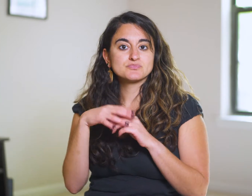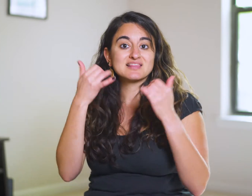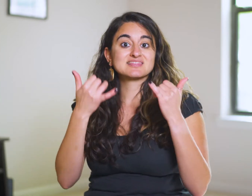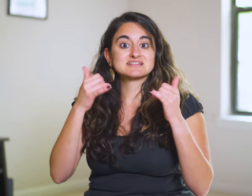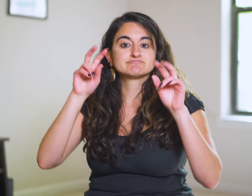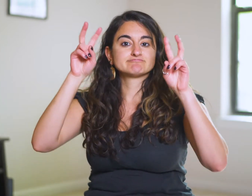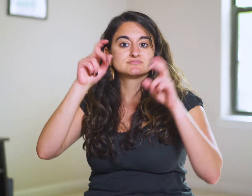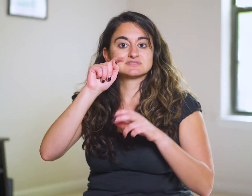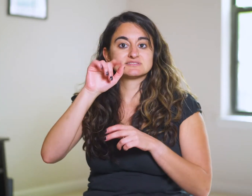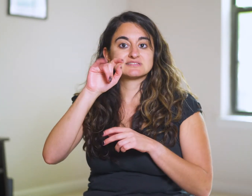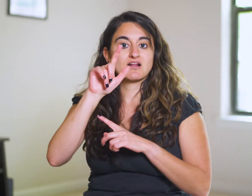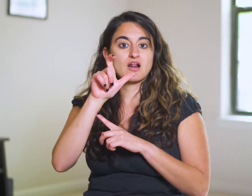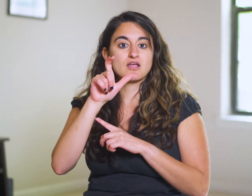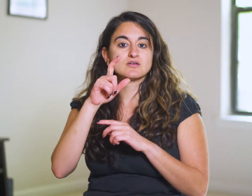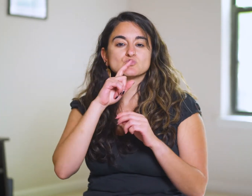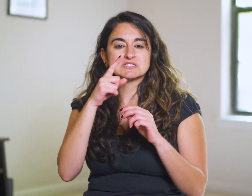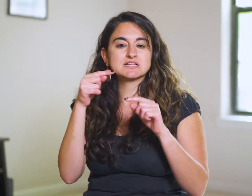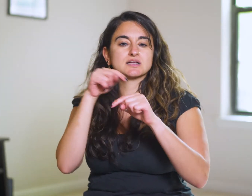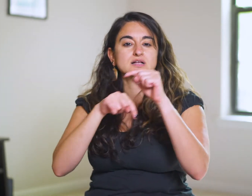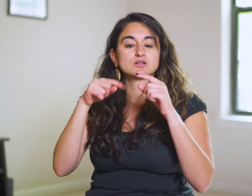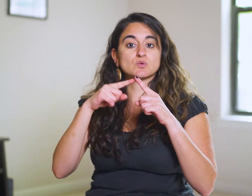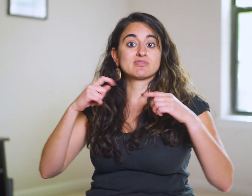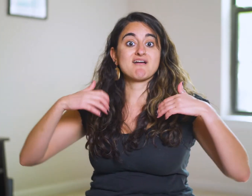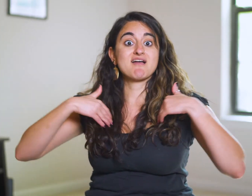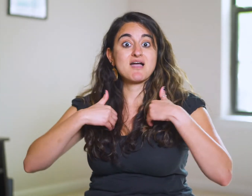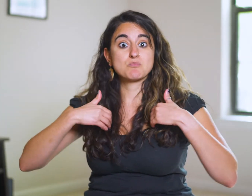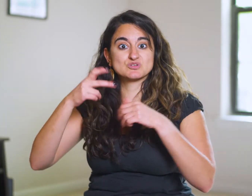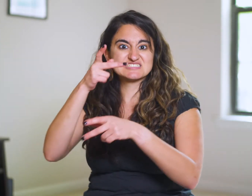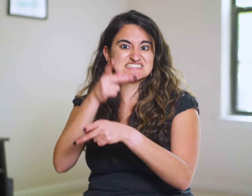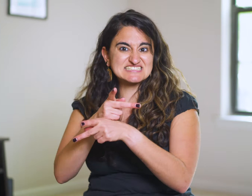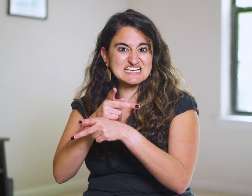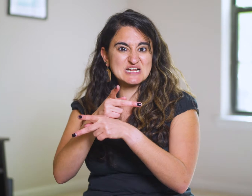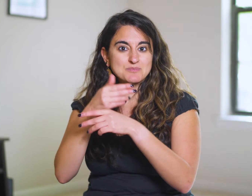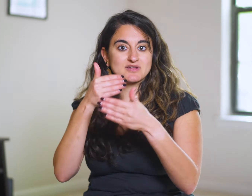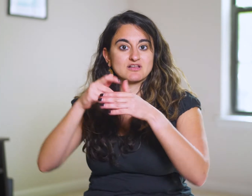This title likely refers to the animals kept near